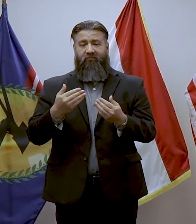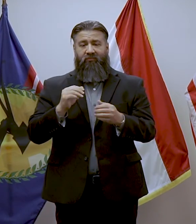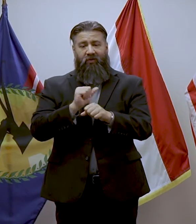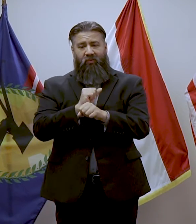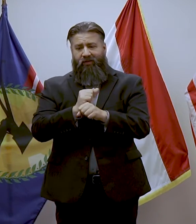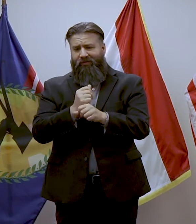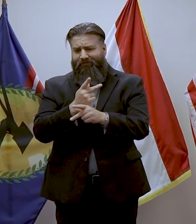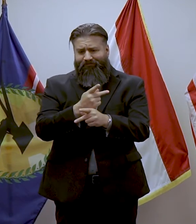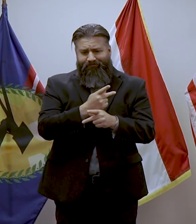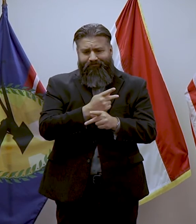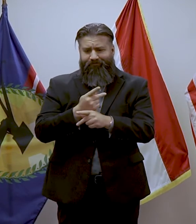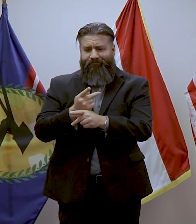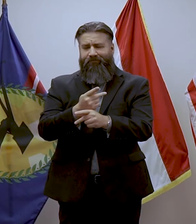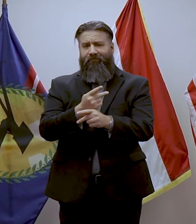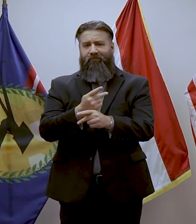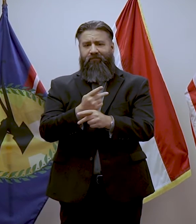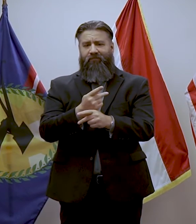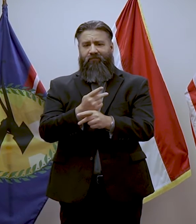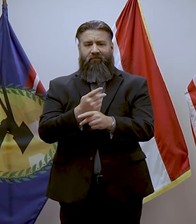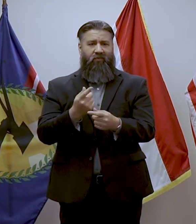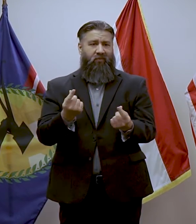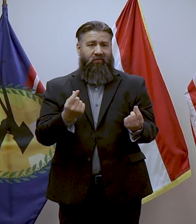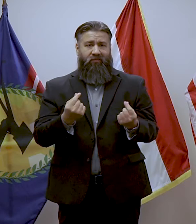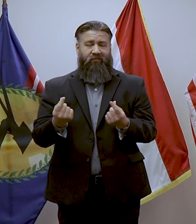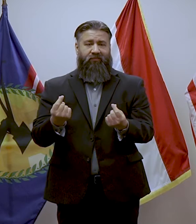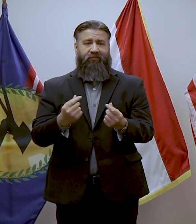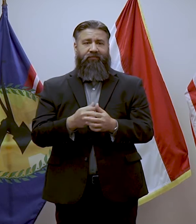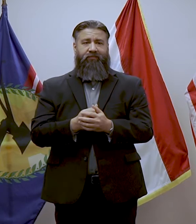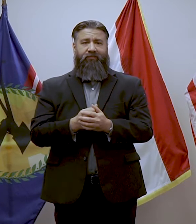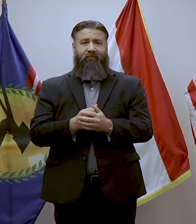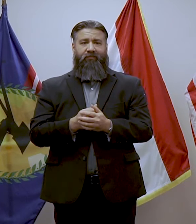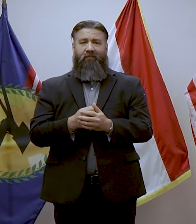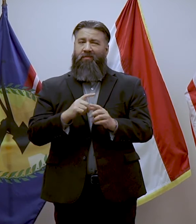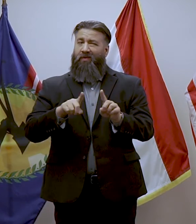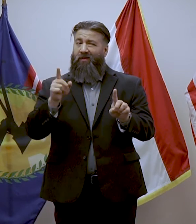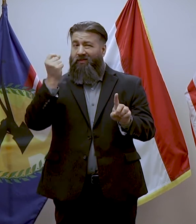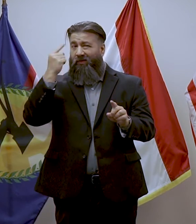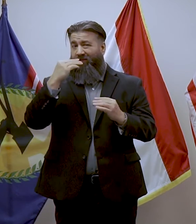through all of these very worthy projects with, again, limited funds. And that's what government does.